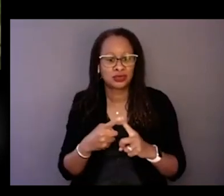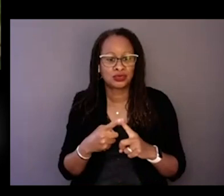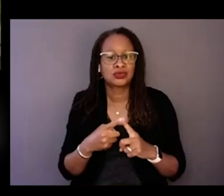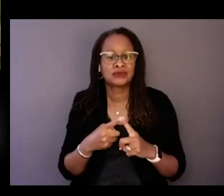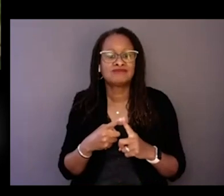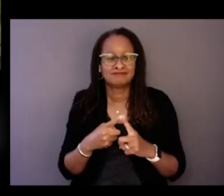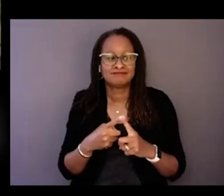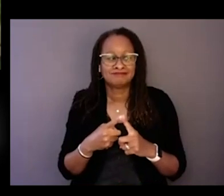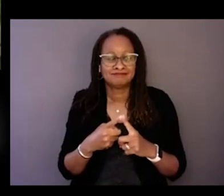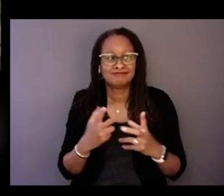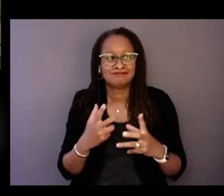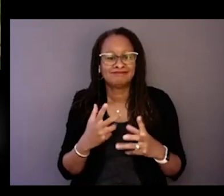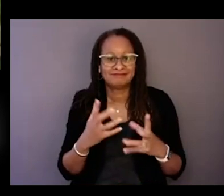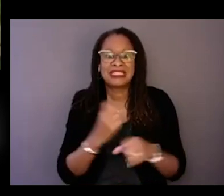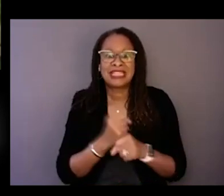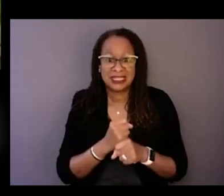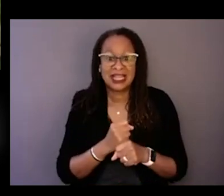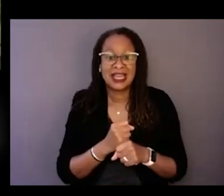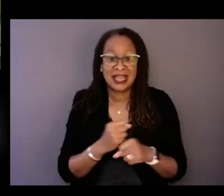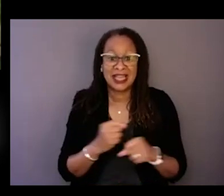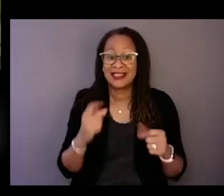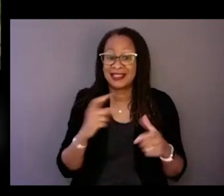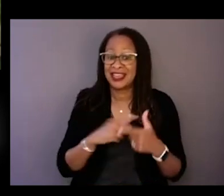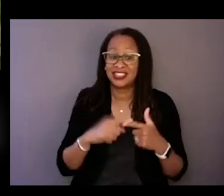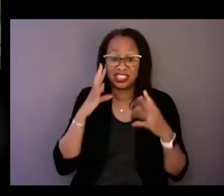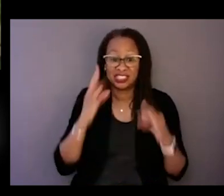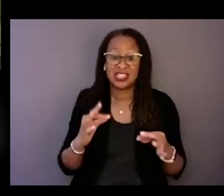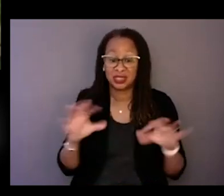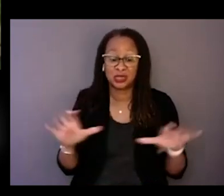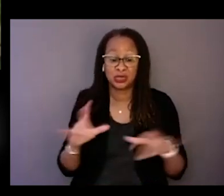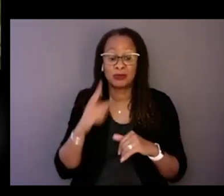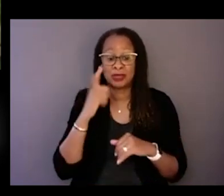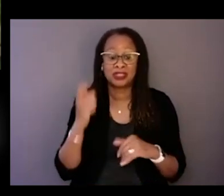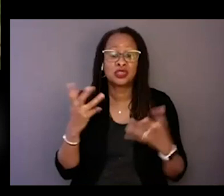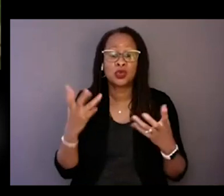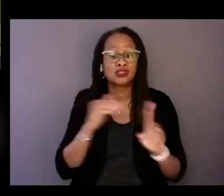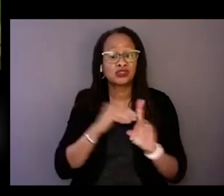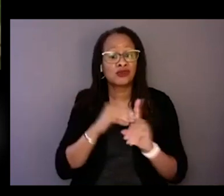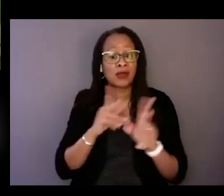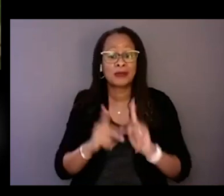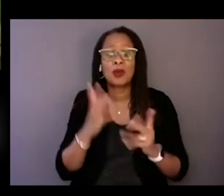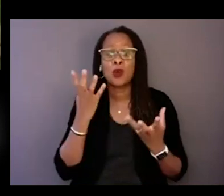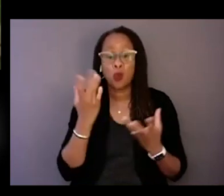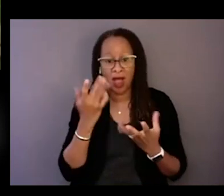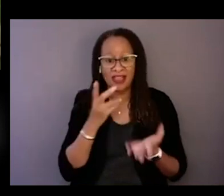And I think she told me that she decided to do it because she wanted to remind people why they fell in love with Britney in the first place.